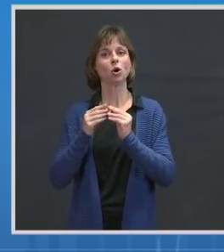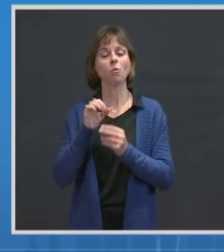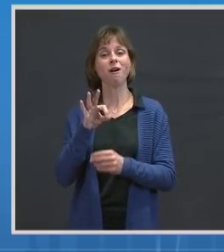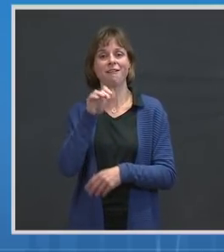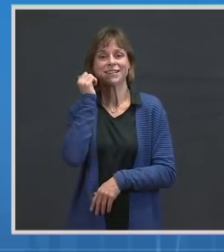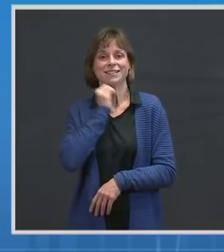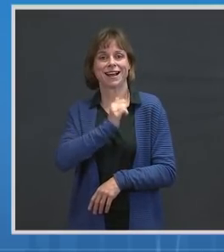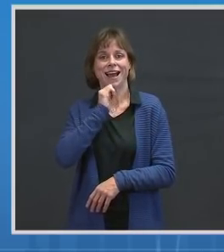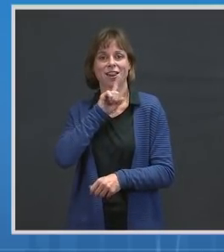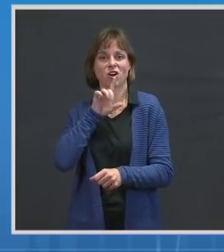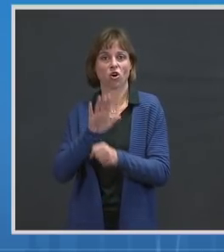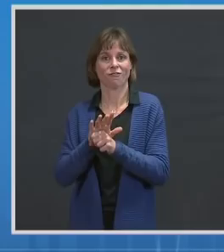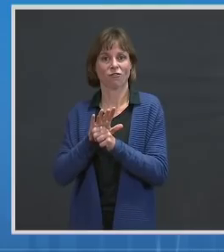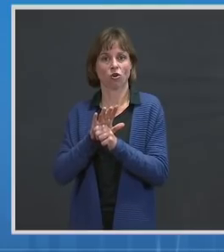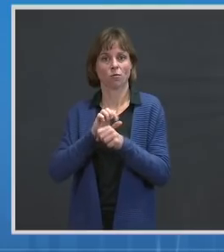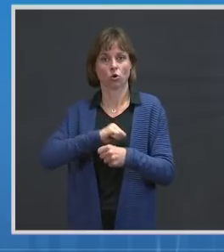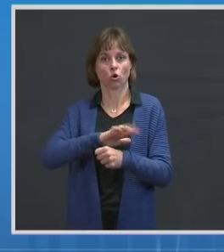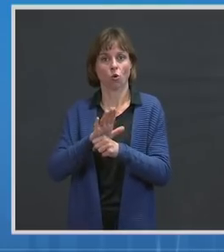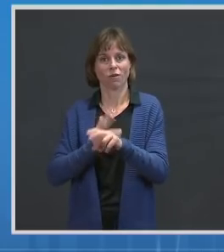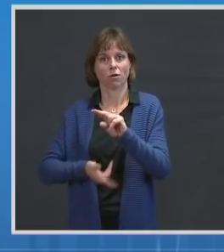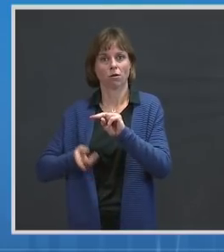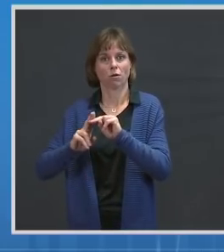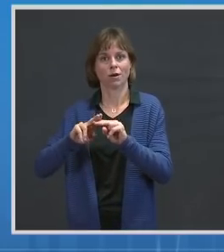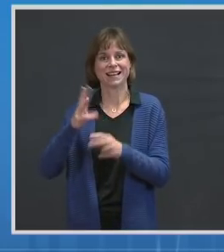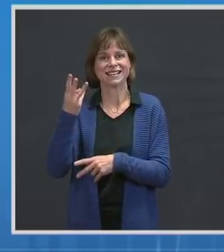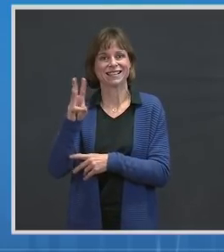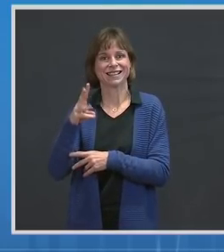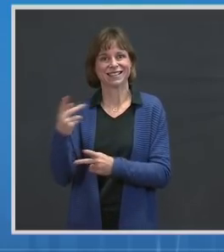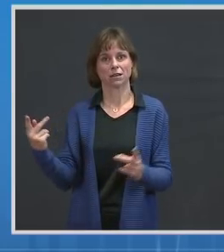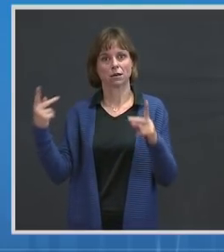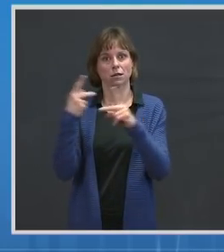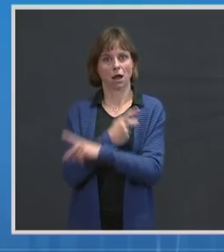increased sixteen fold from December to January,